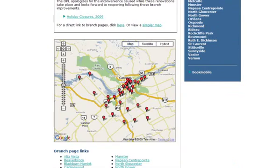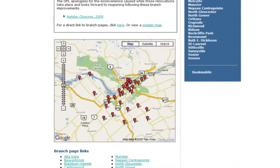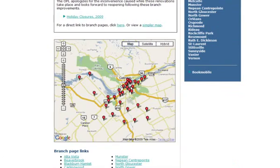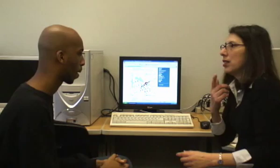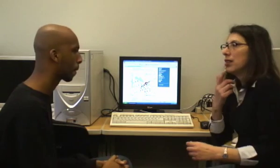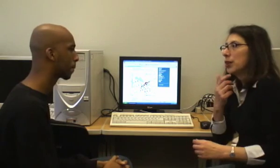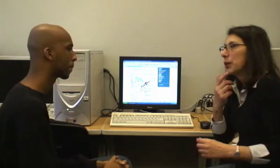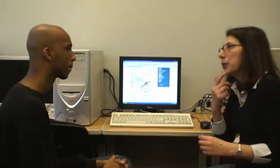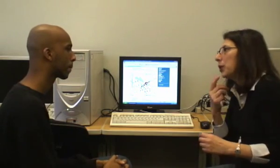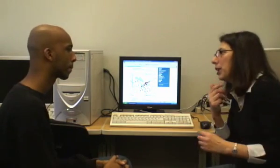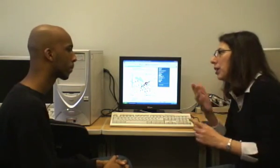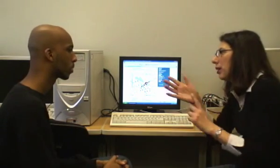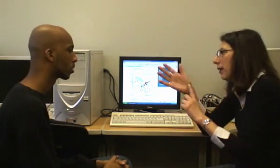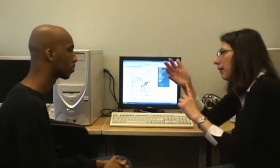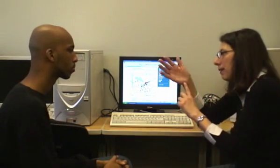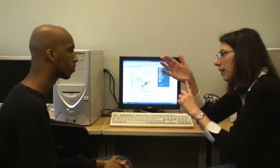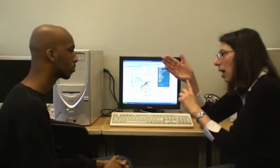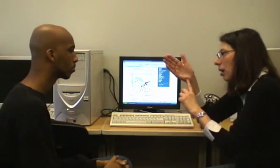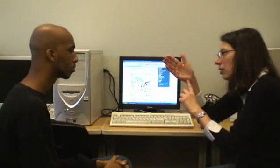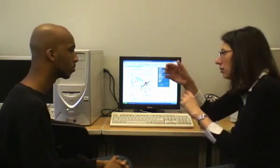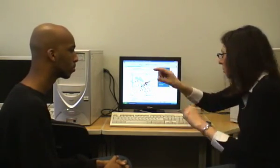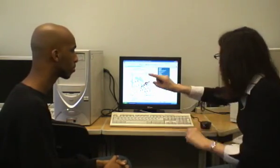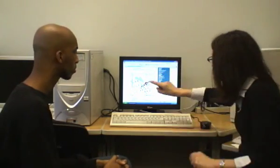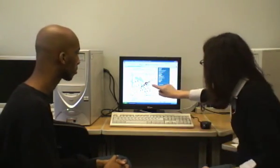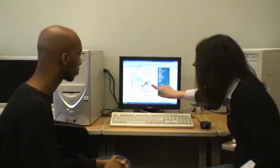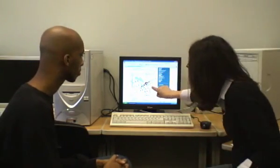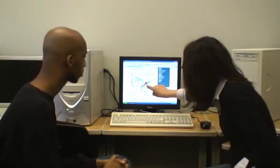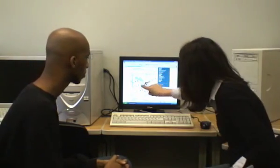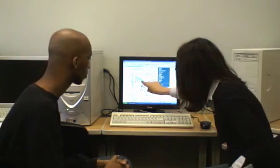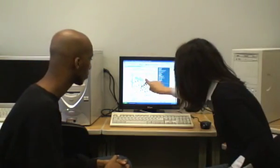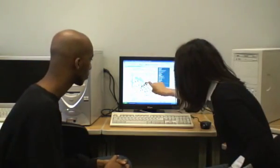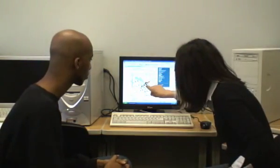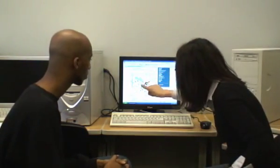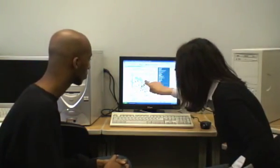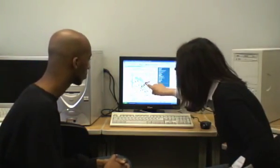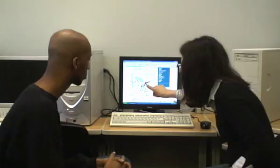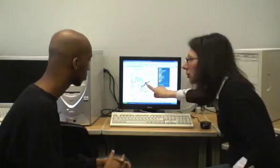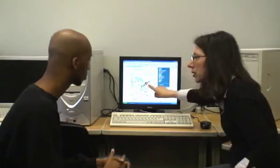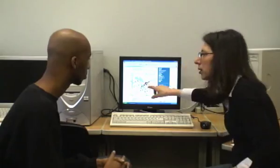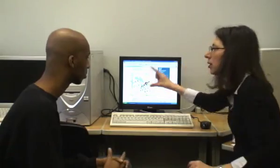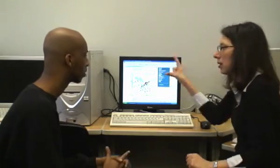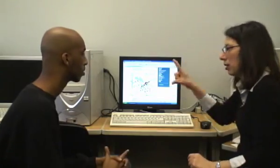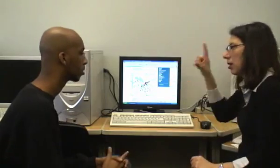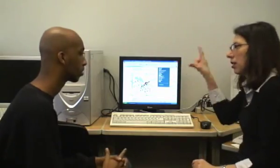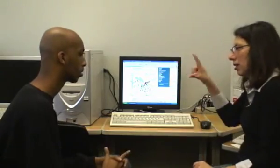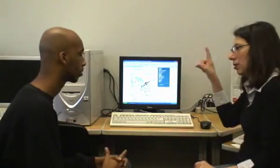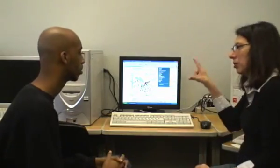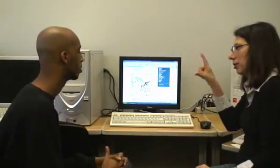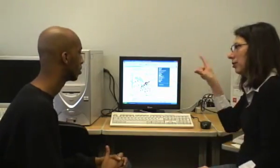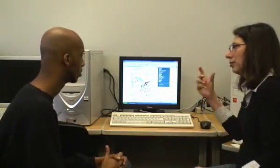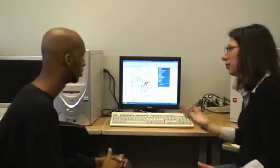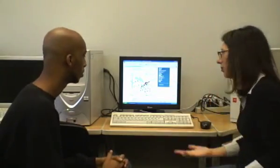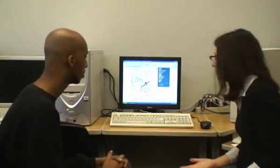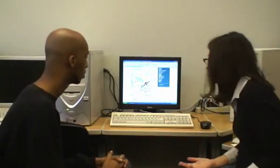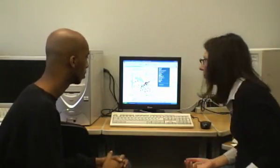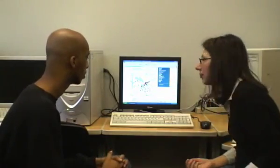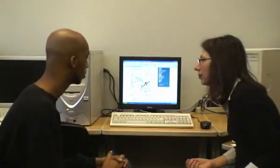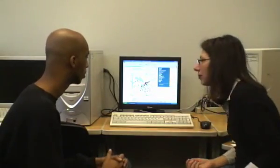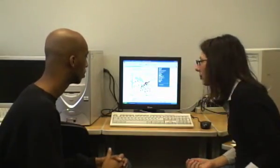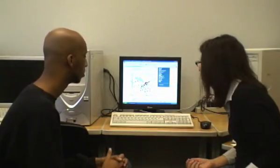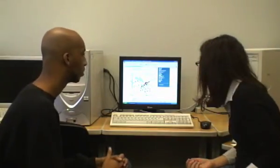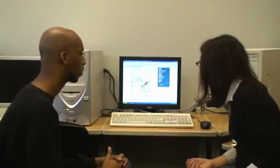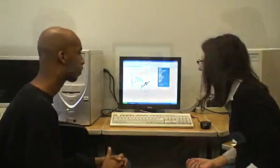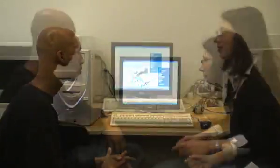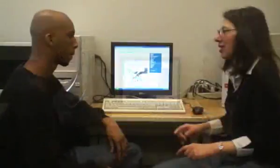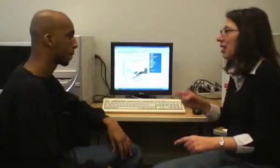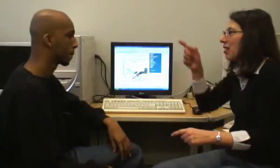The red flags show the libraries.